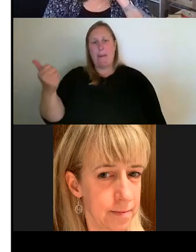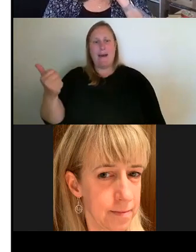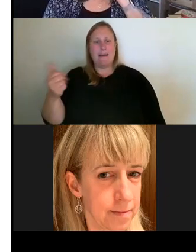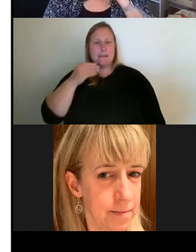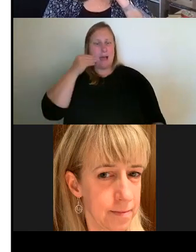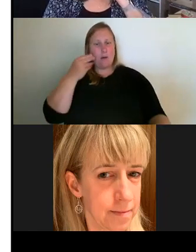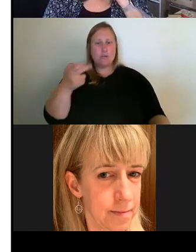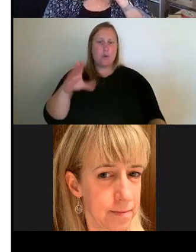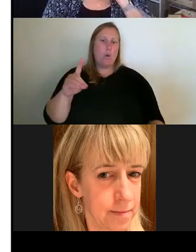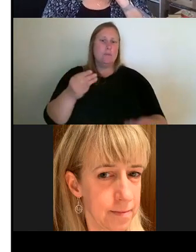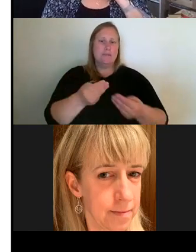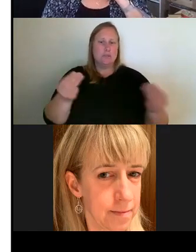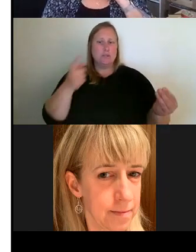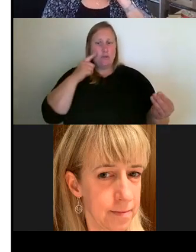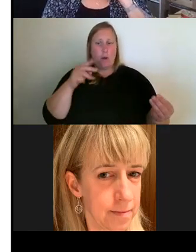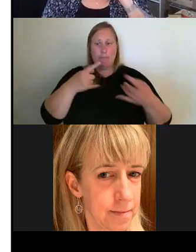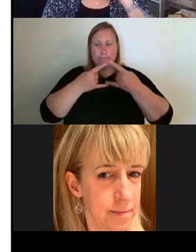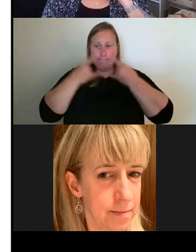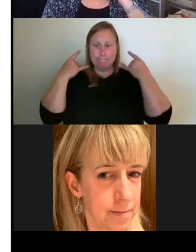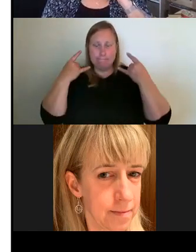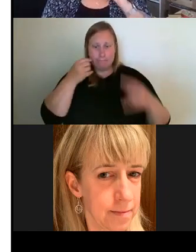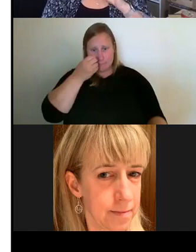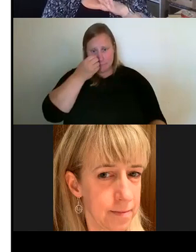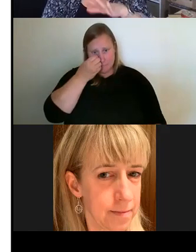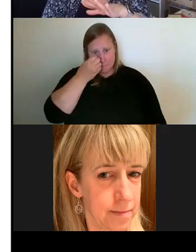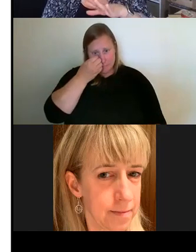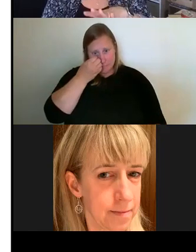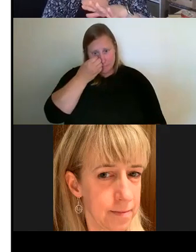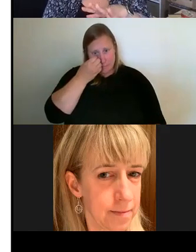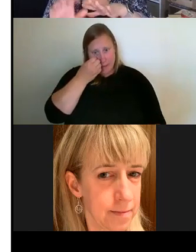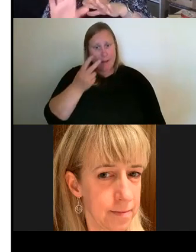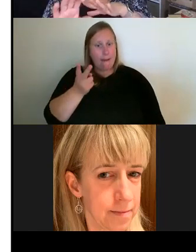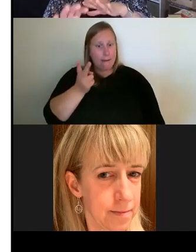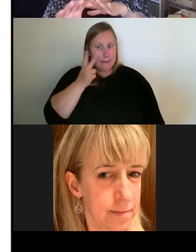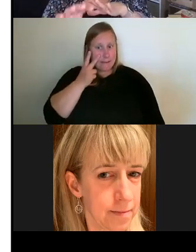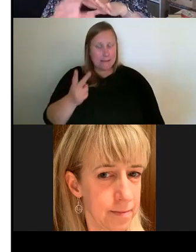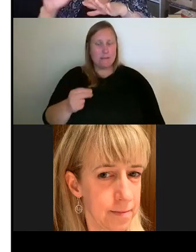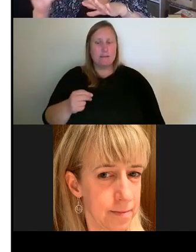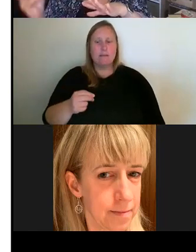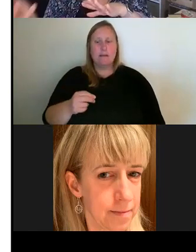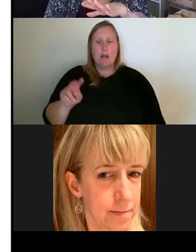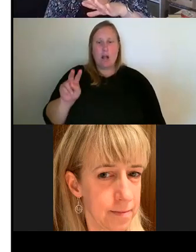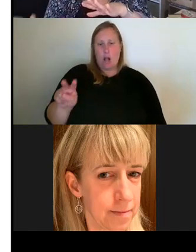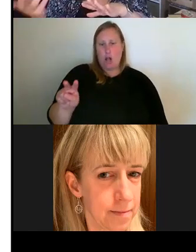for a mask. I see things better by looking at the graphic